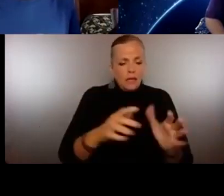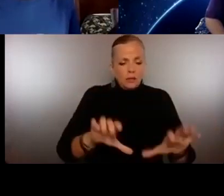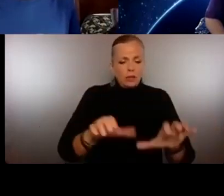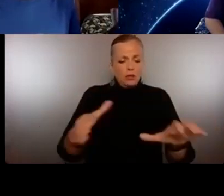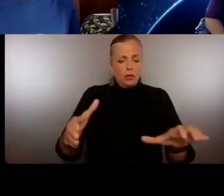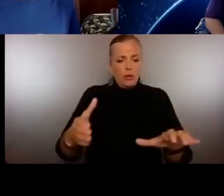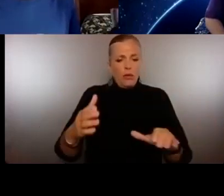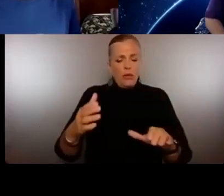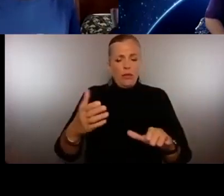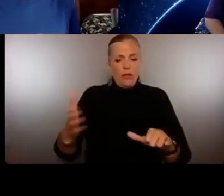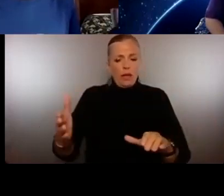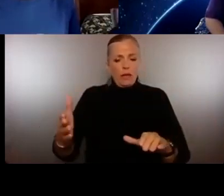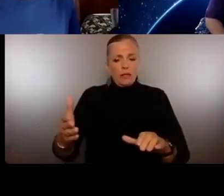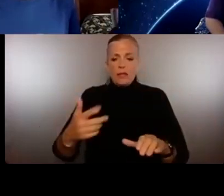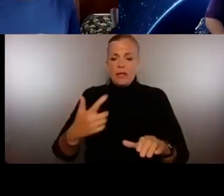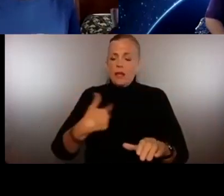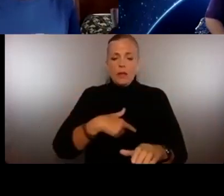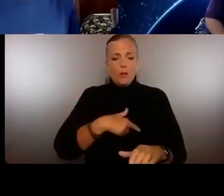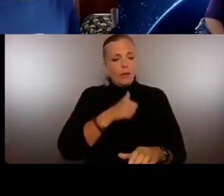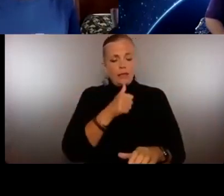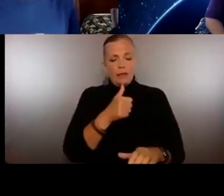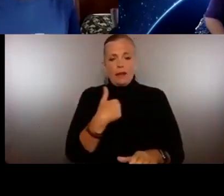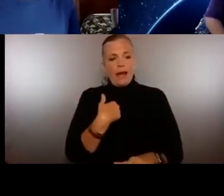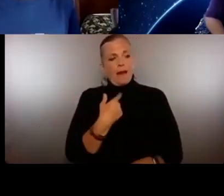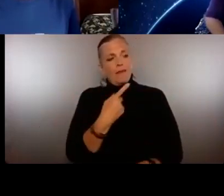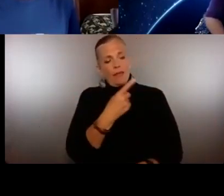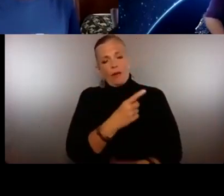we were living in the cities. Does that answer your question?